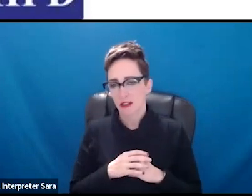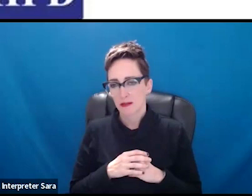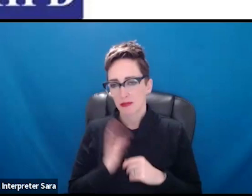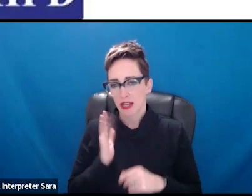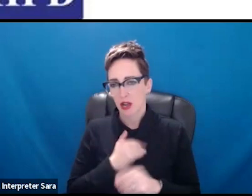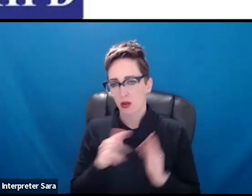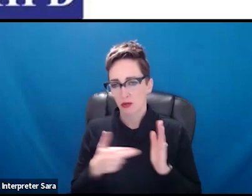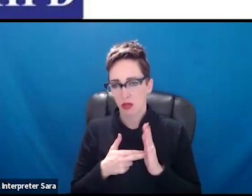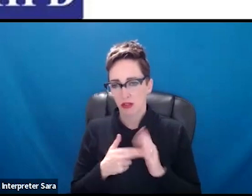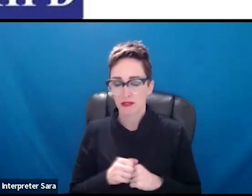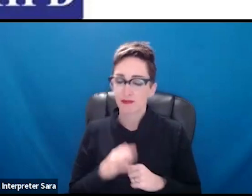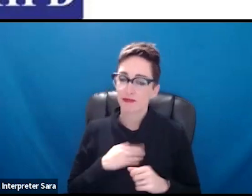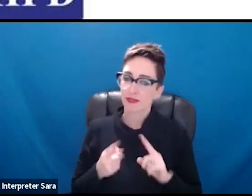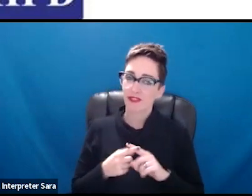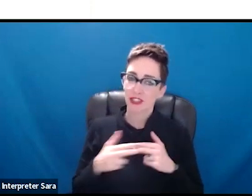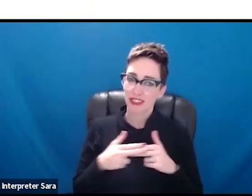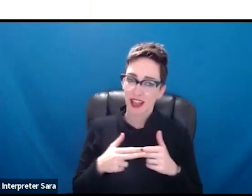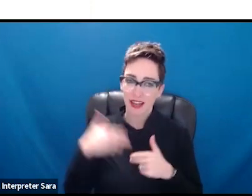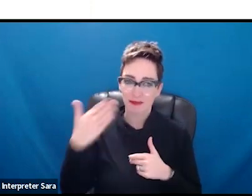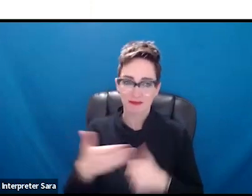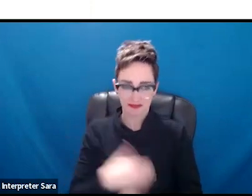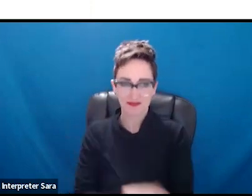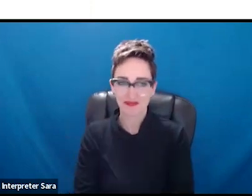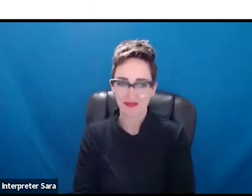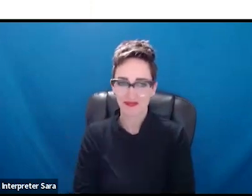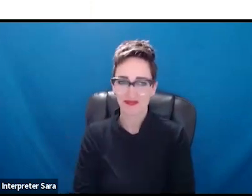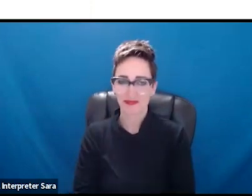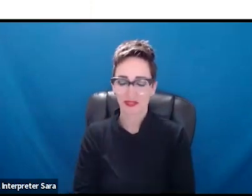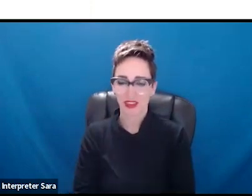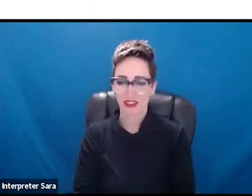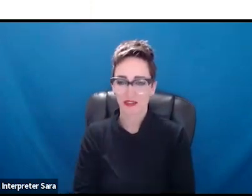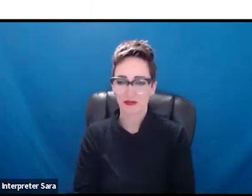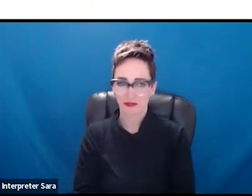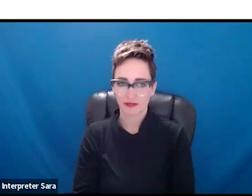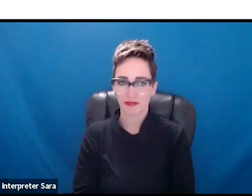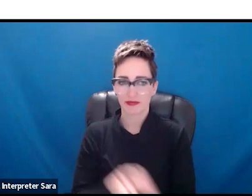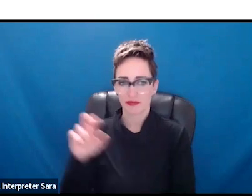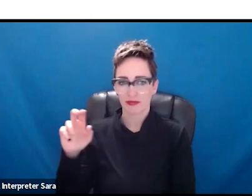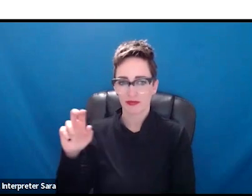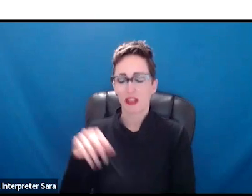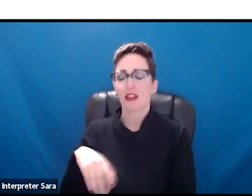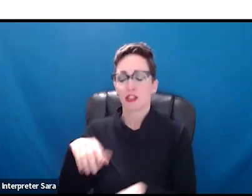So my first slide, please. Or a second slide. And as Monica said, I'm Brian Hepburn.